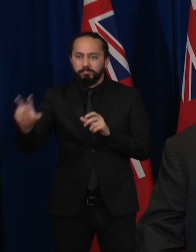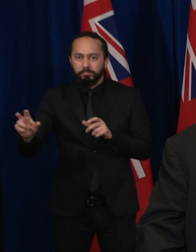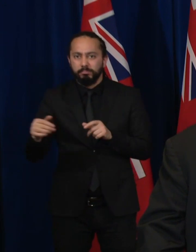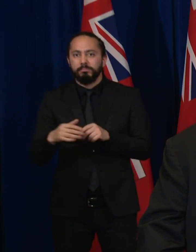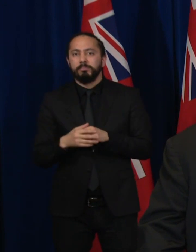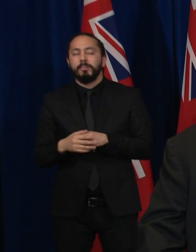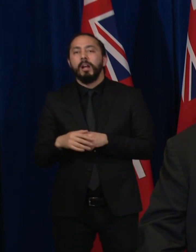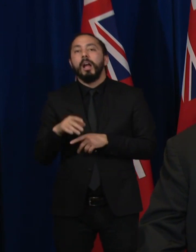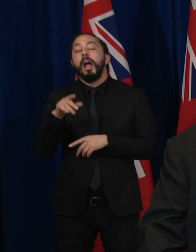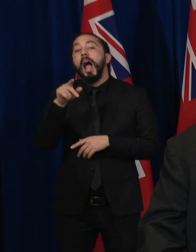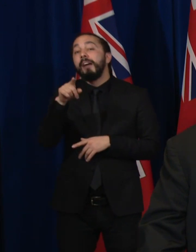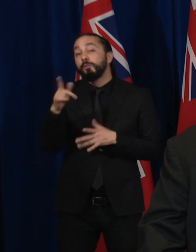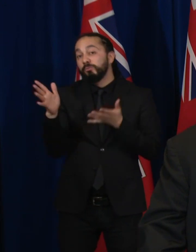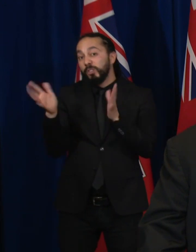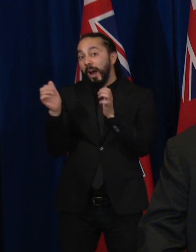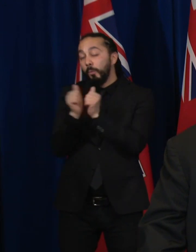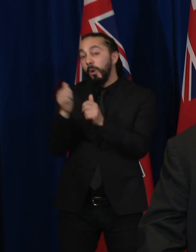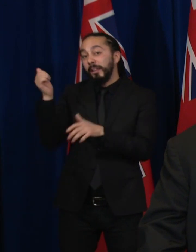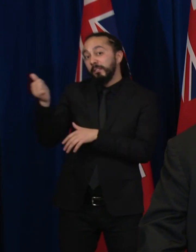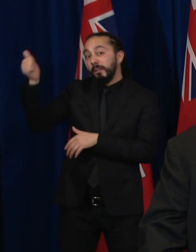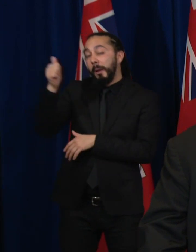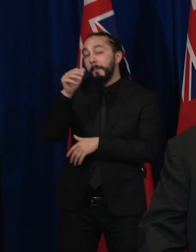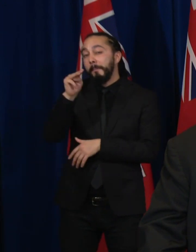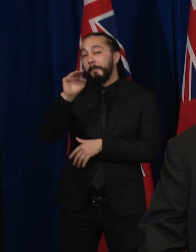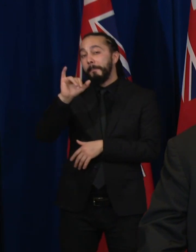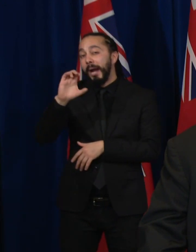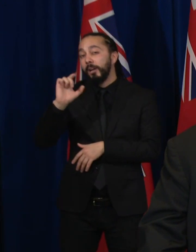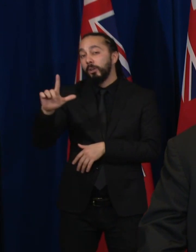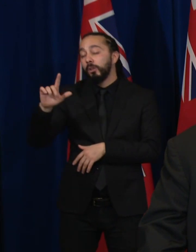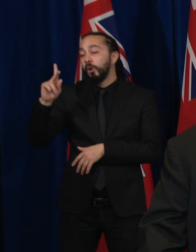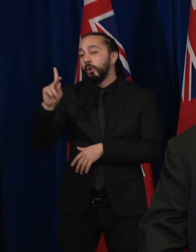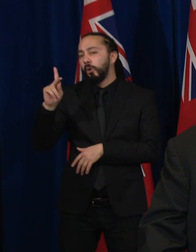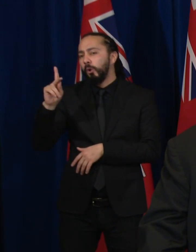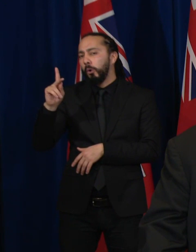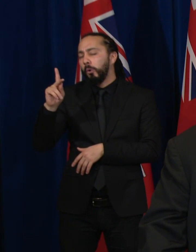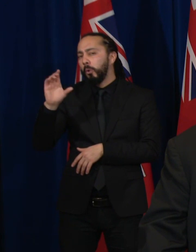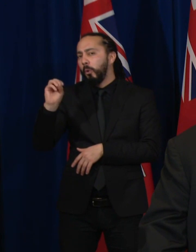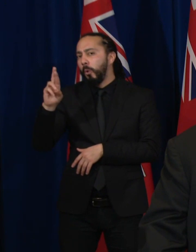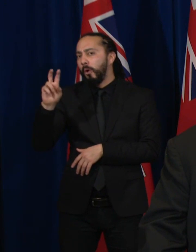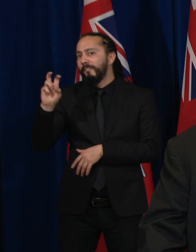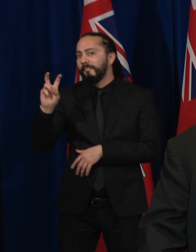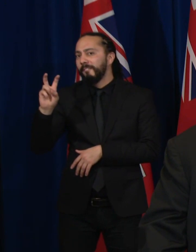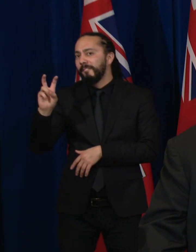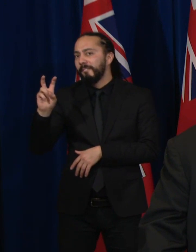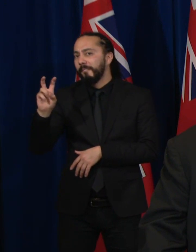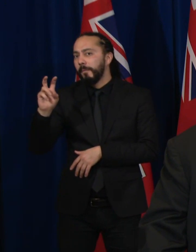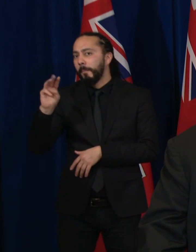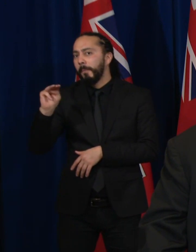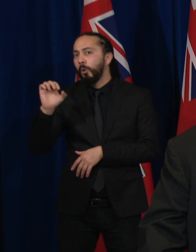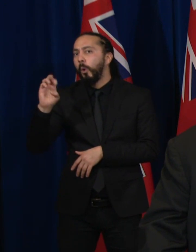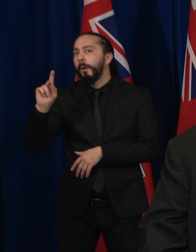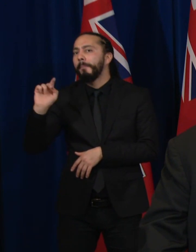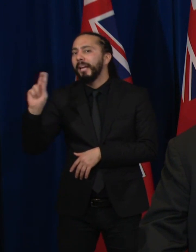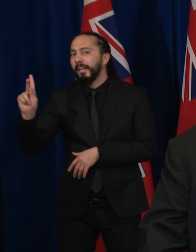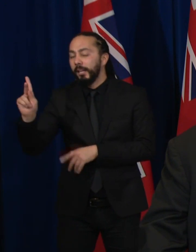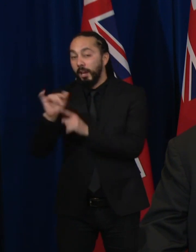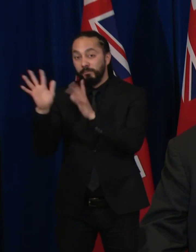to Mike McCormick about this, other labour leaders about similar measures they can take as you and others keep